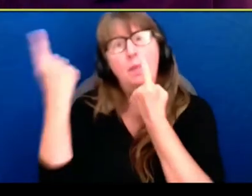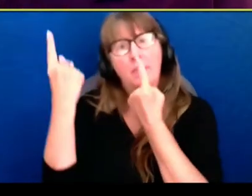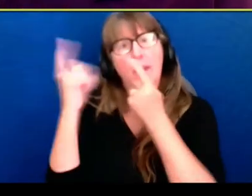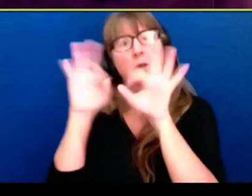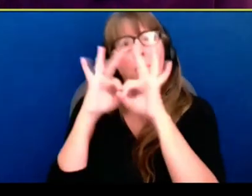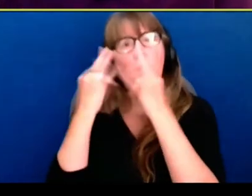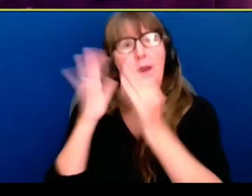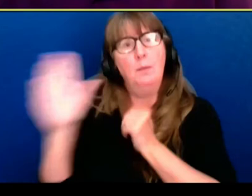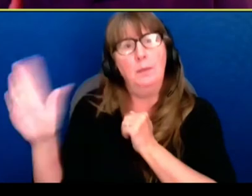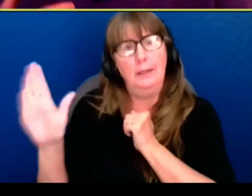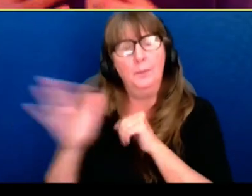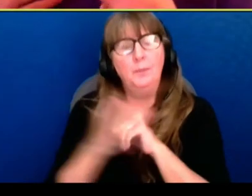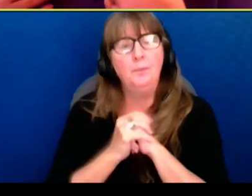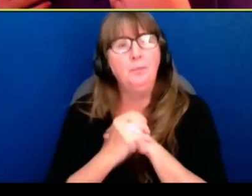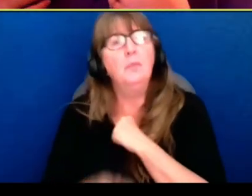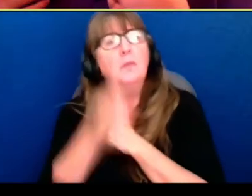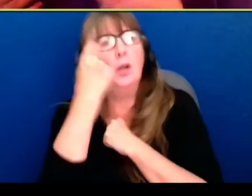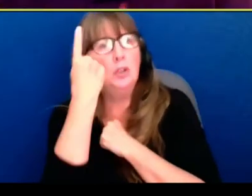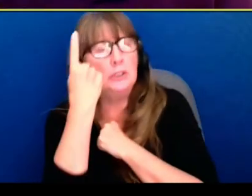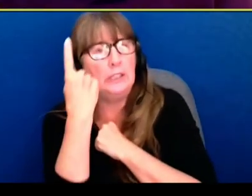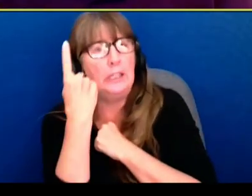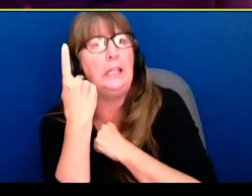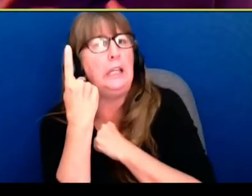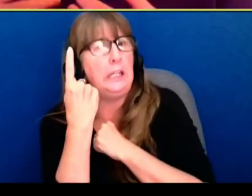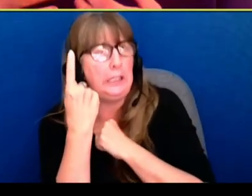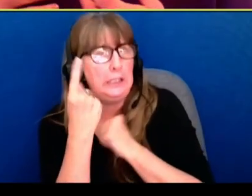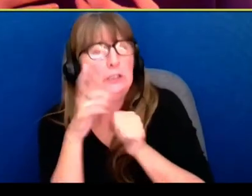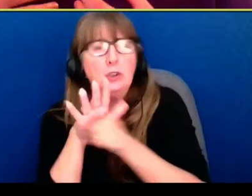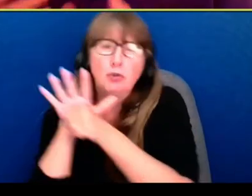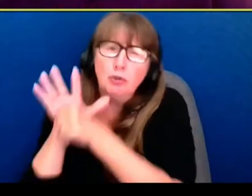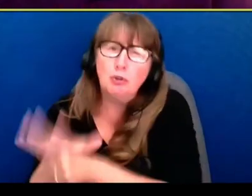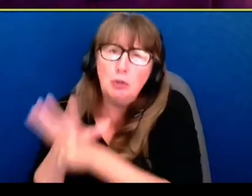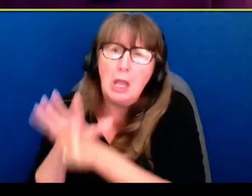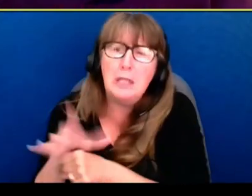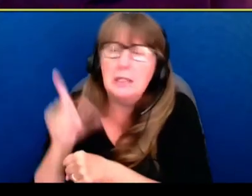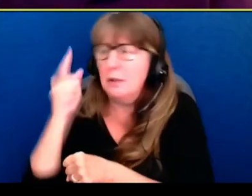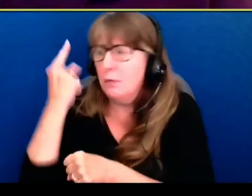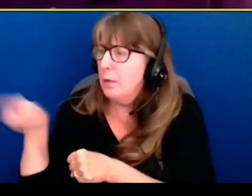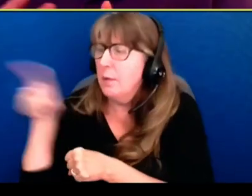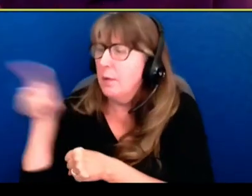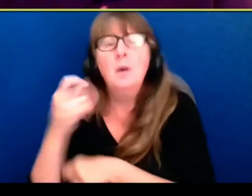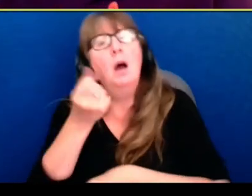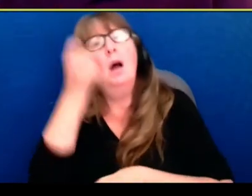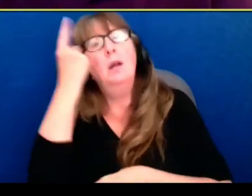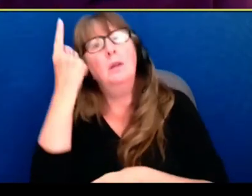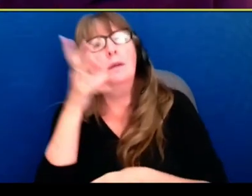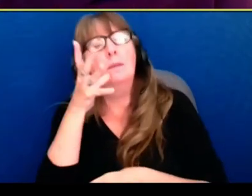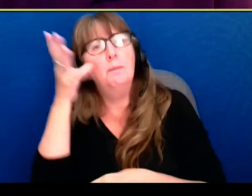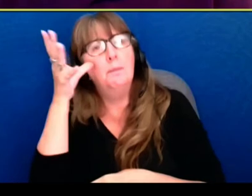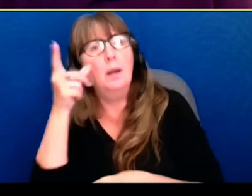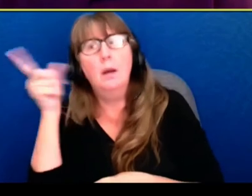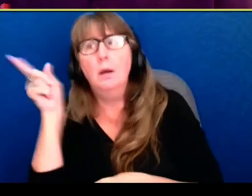Understand those stresses. Understand the parents, going to want wants to know the truth.